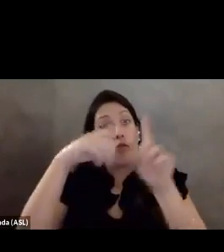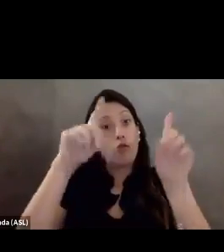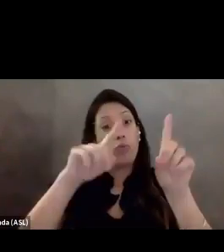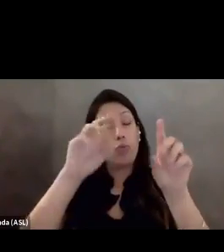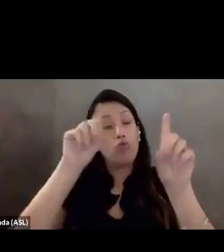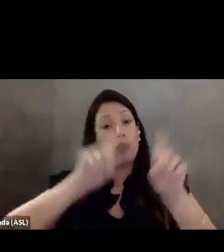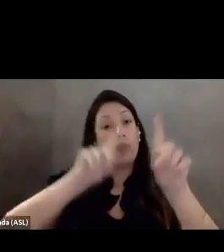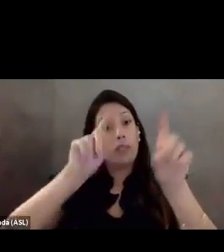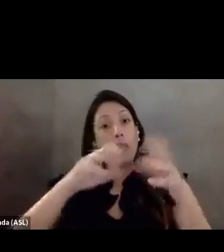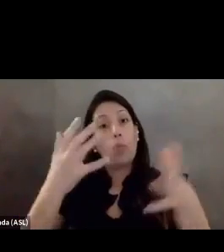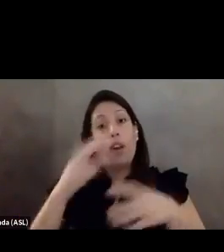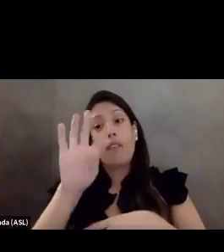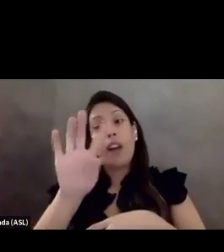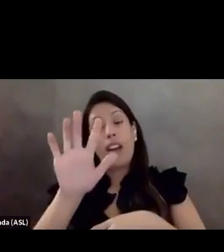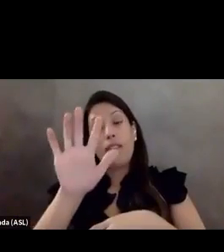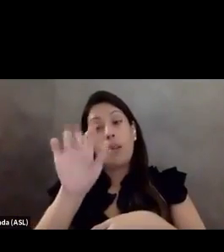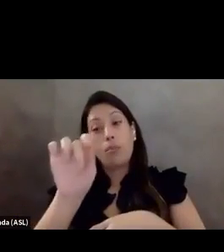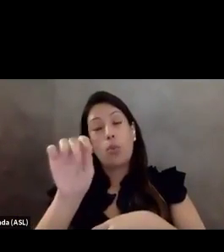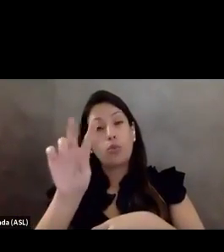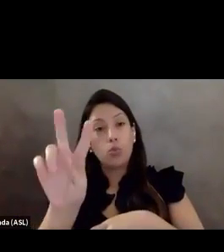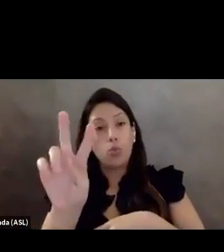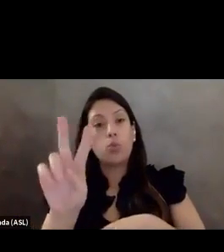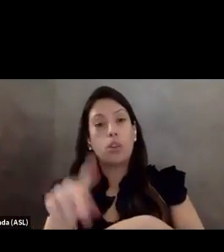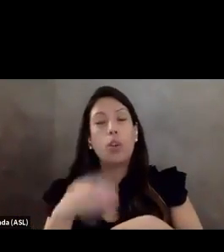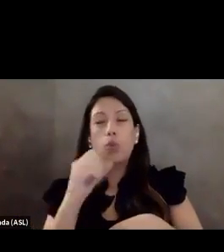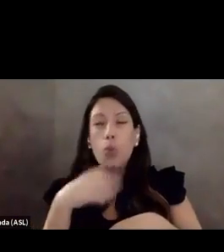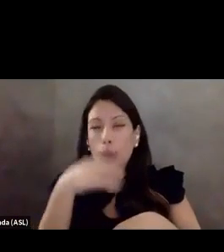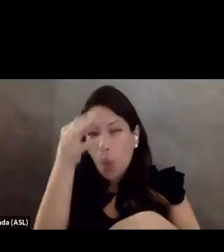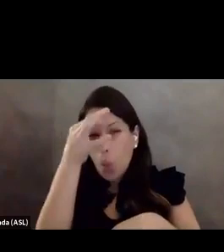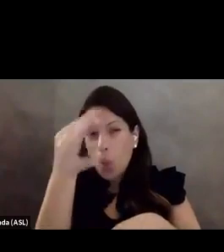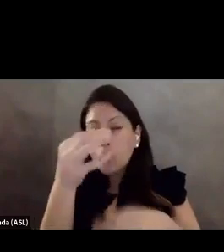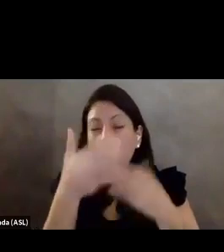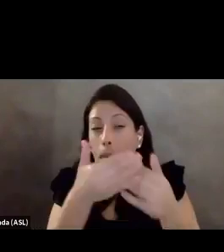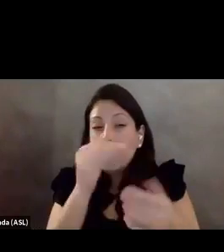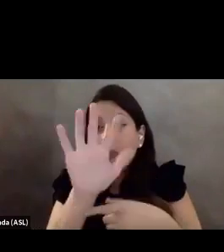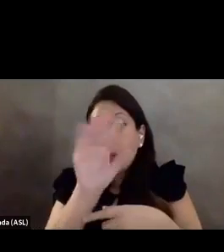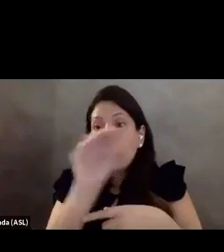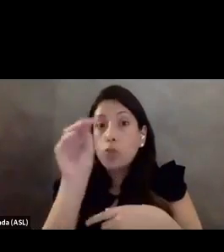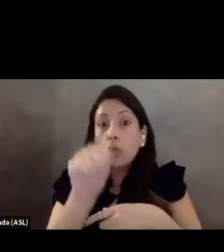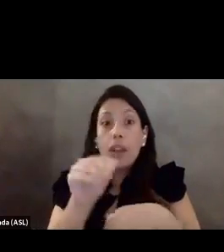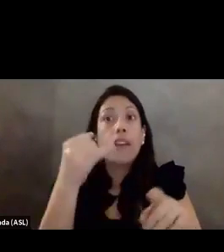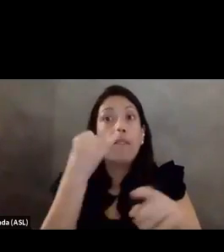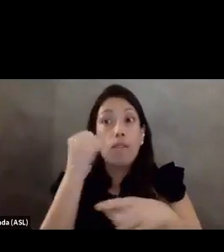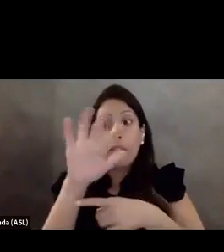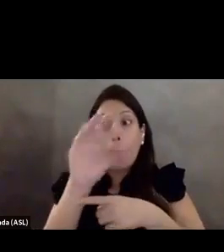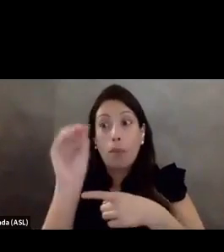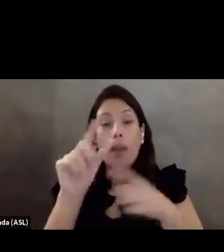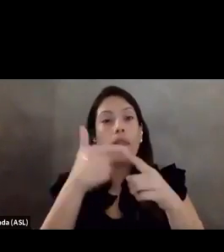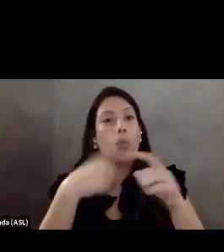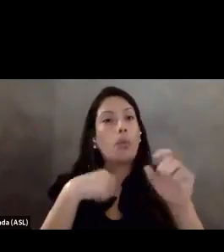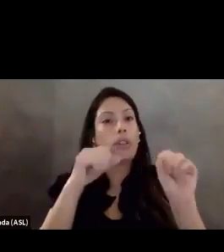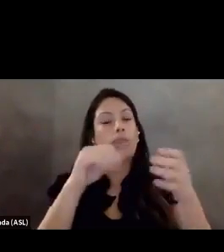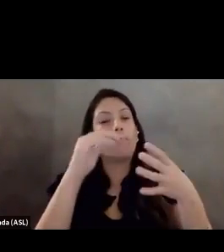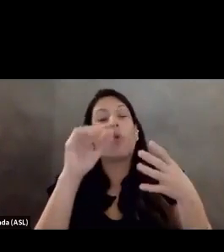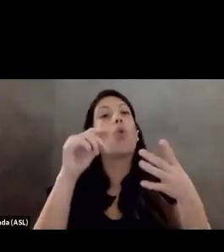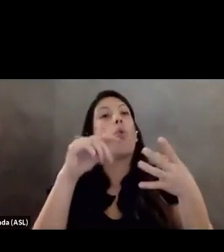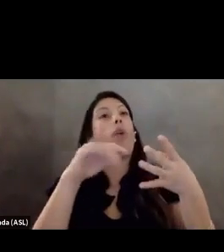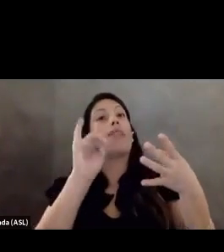In fact, very close to being under five percent, which could mean orange chair criteria are equity metric testing.